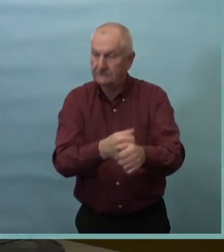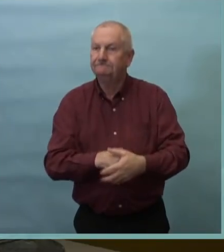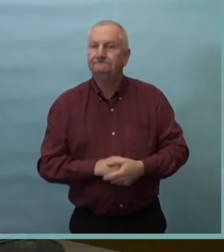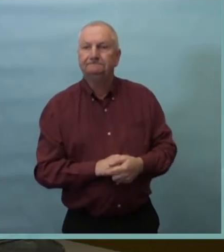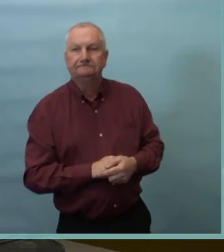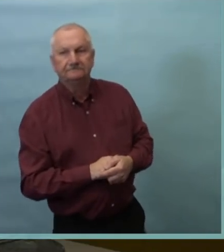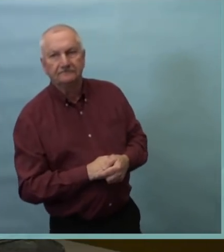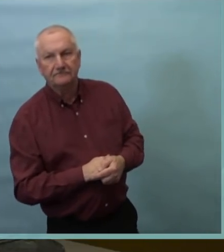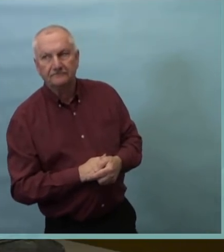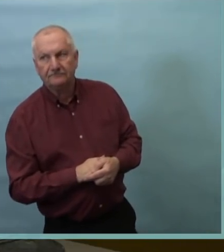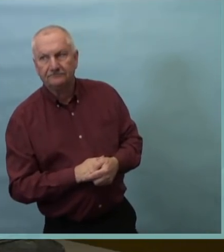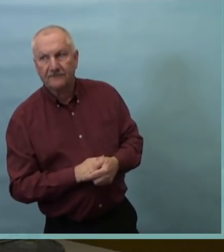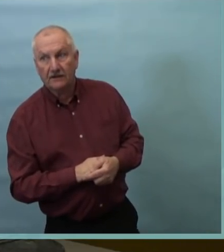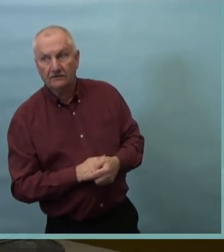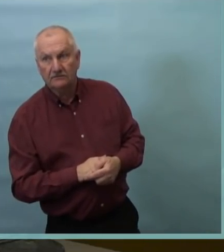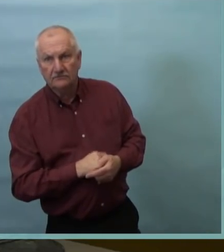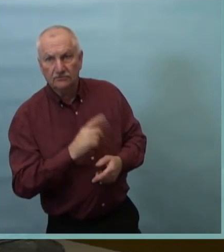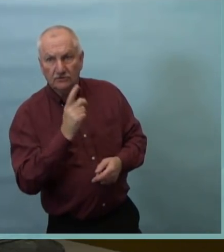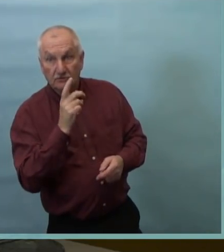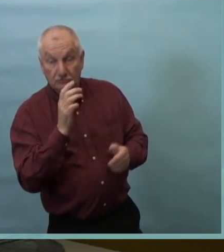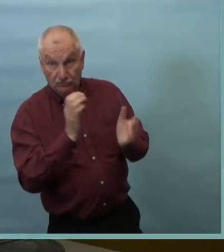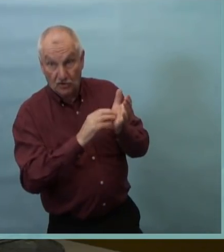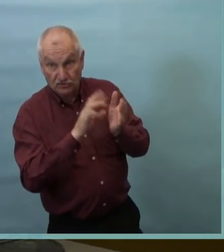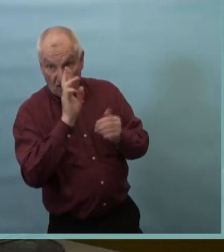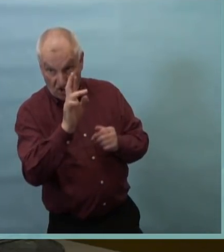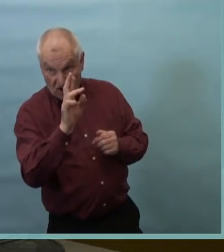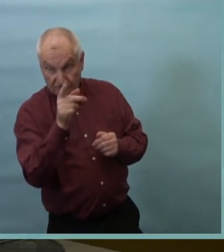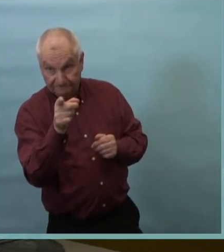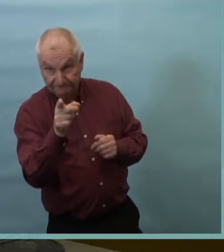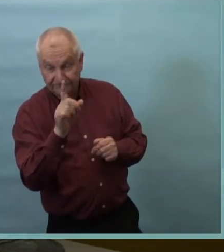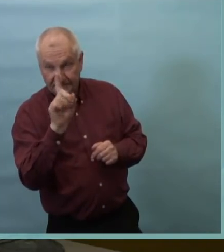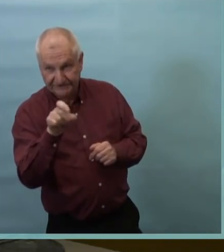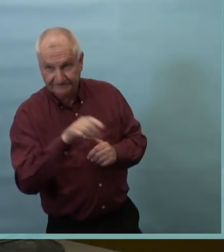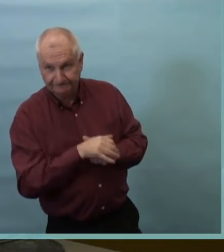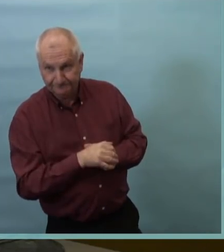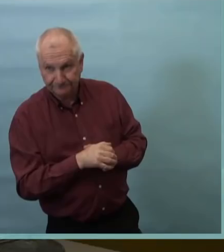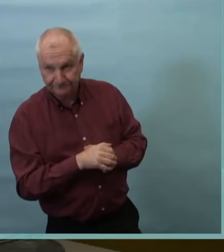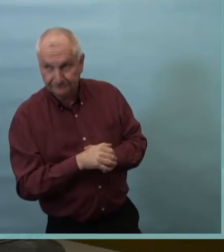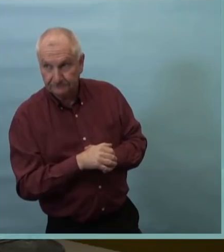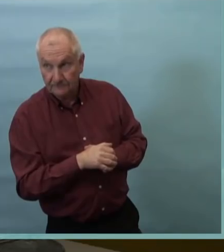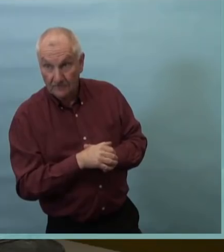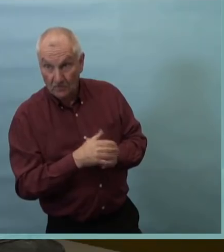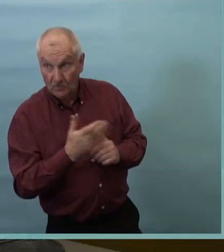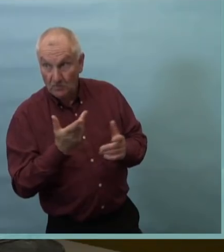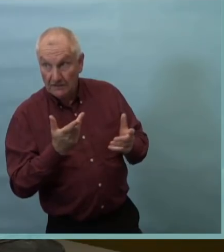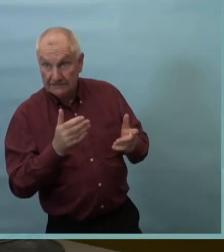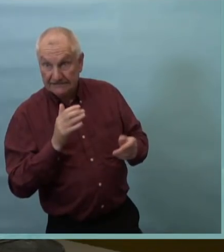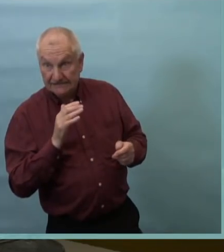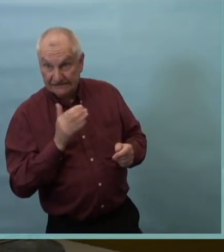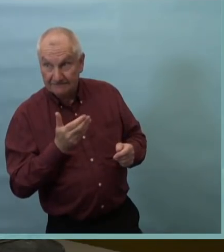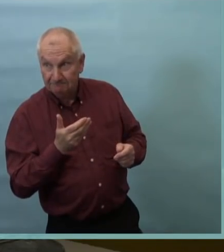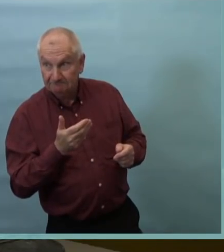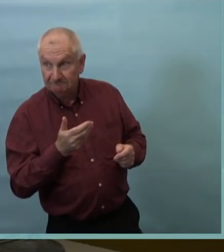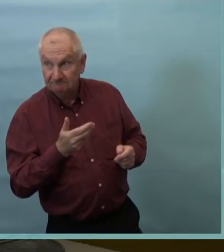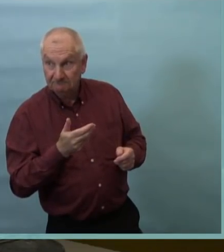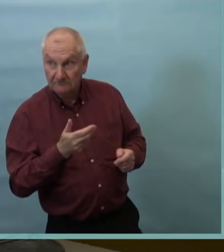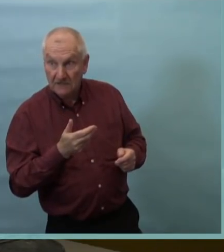looking at very short time frames here for my question but what were the weekend the number of active cases went up a little bit it's it's a bit of a